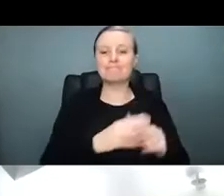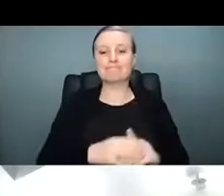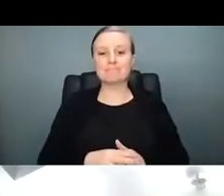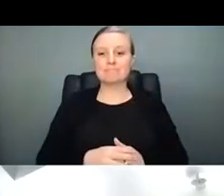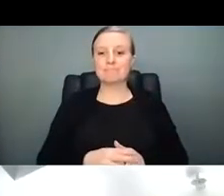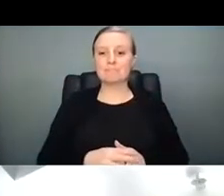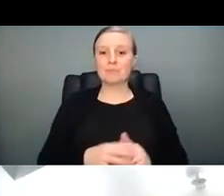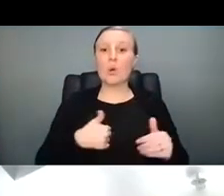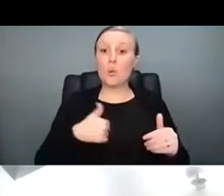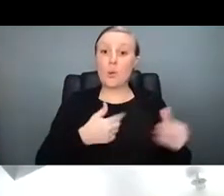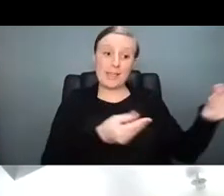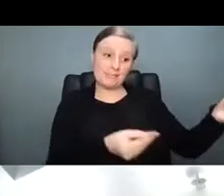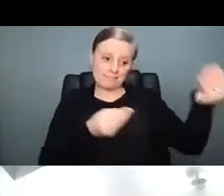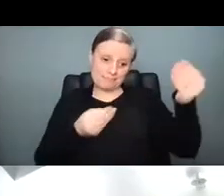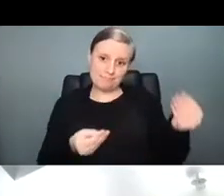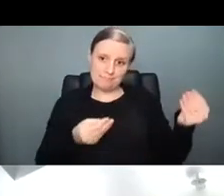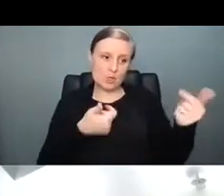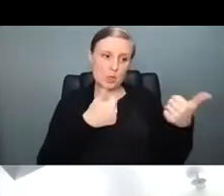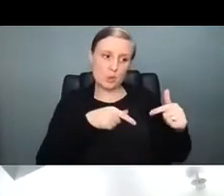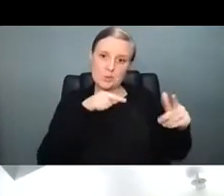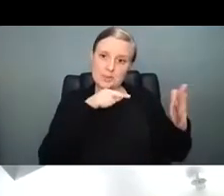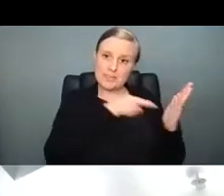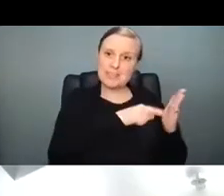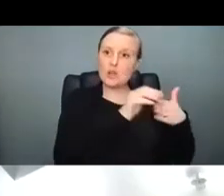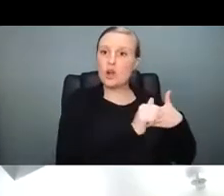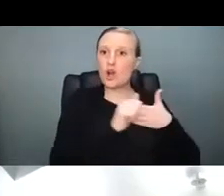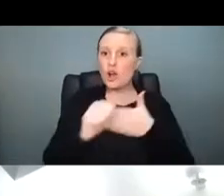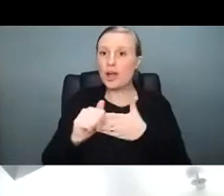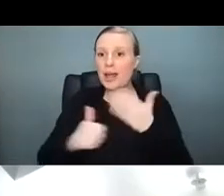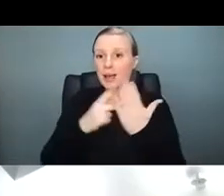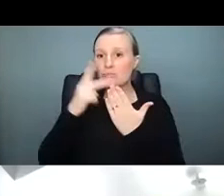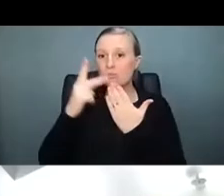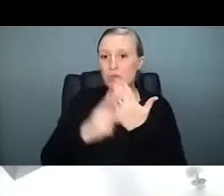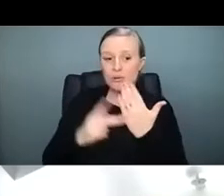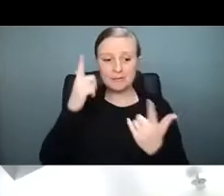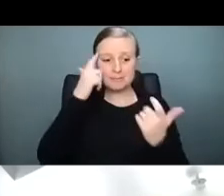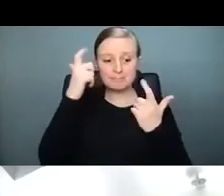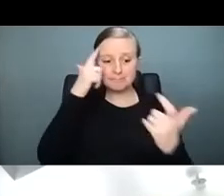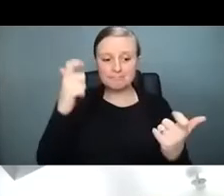support programs that help reduce the inclusion gap. Throughout everyone connected programs